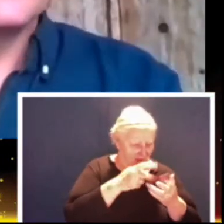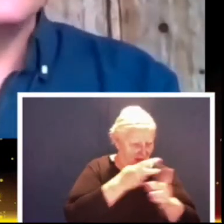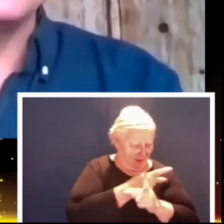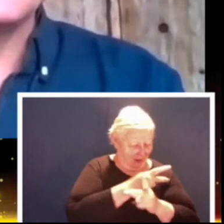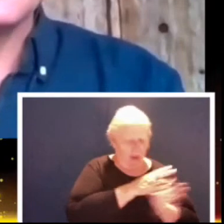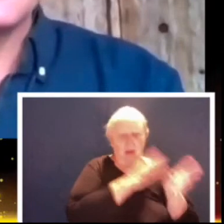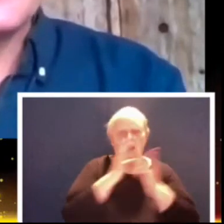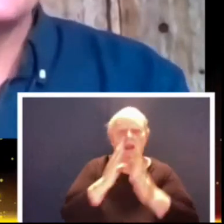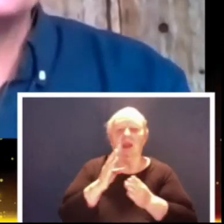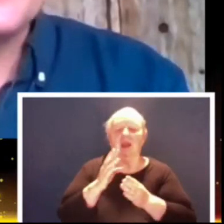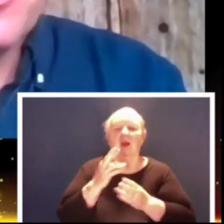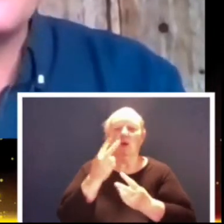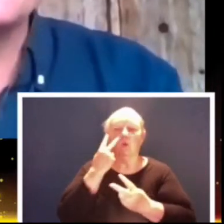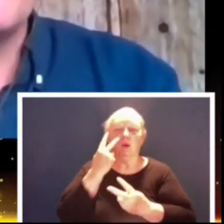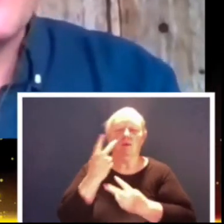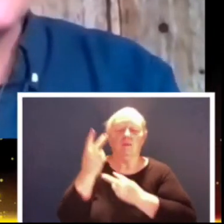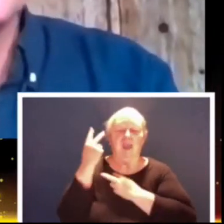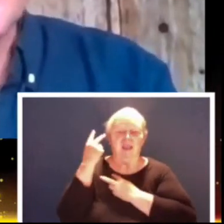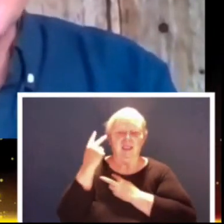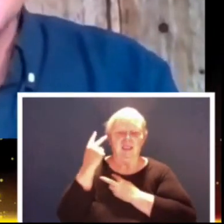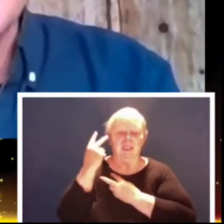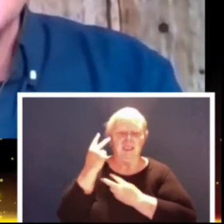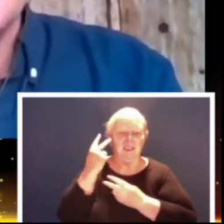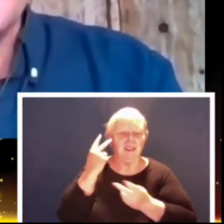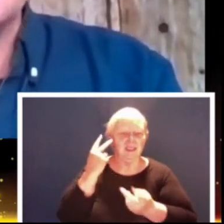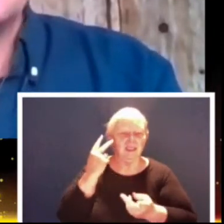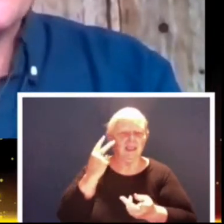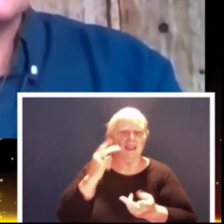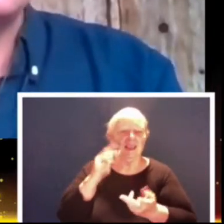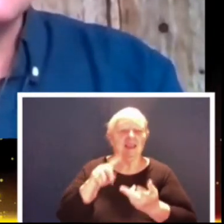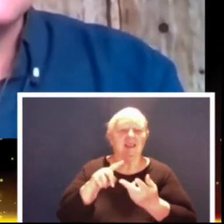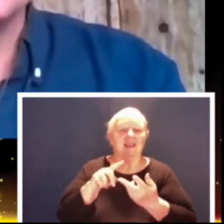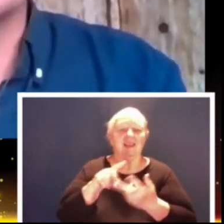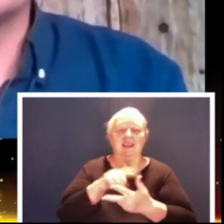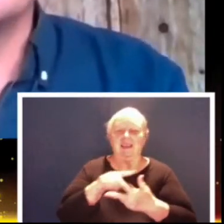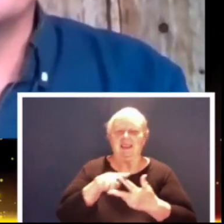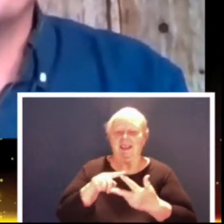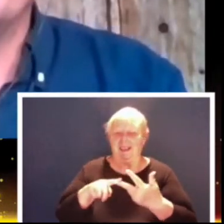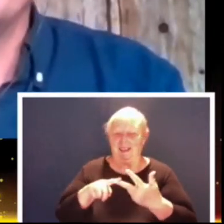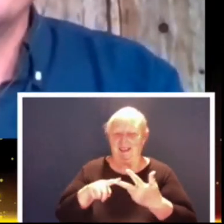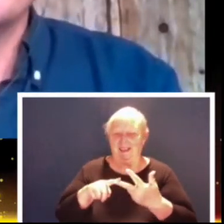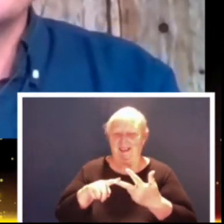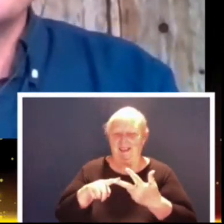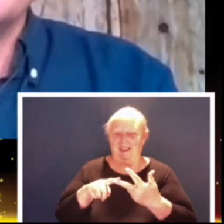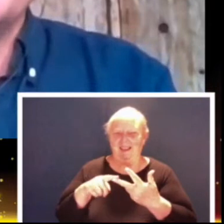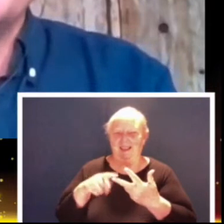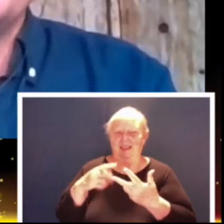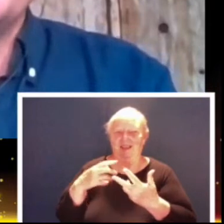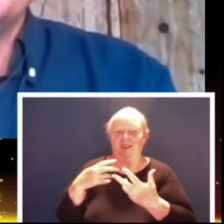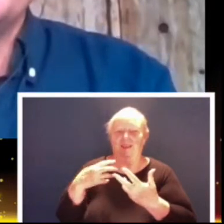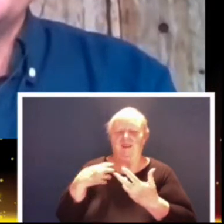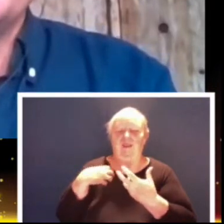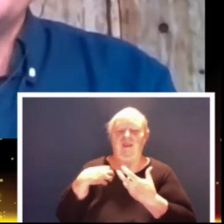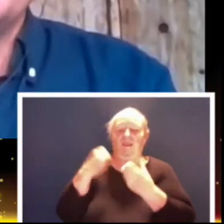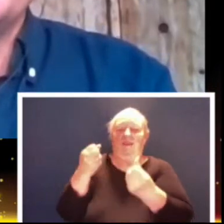Oh! You know, that's a psychological frame for those qualities of creating peace. Very good.